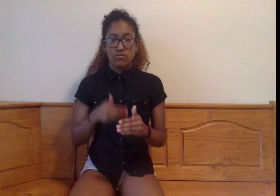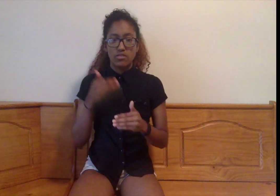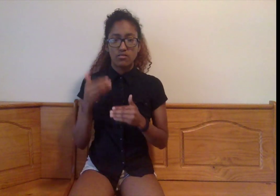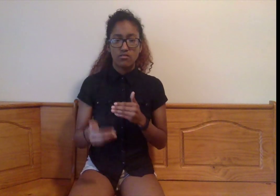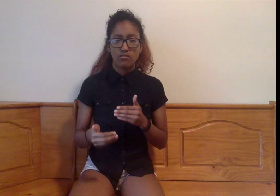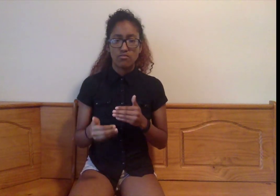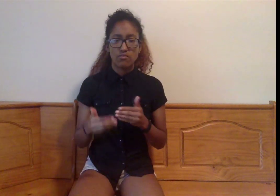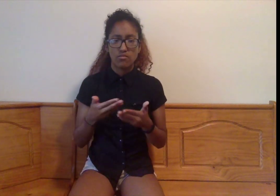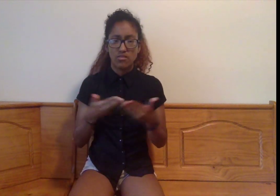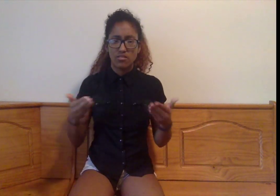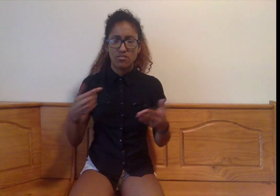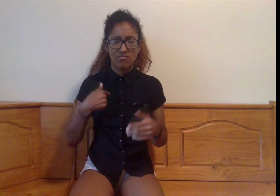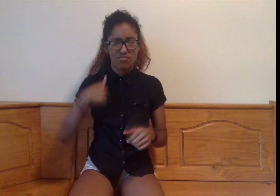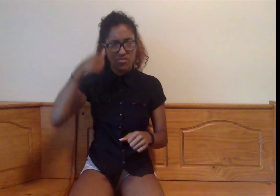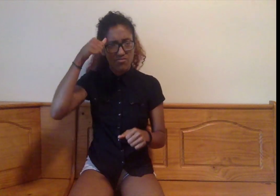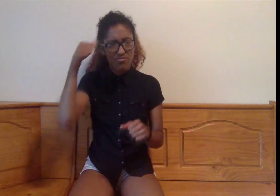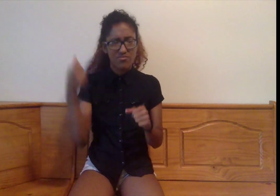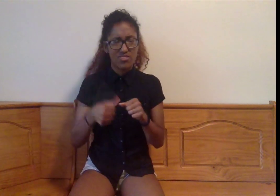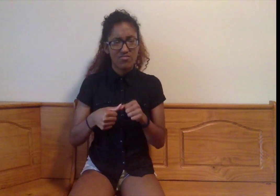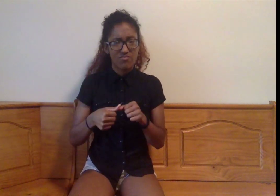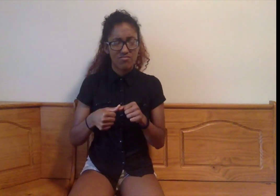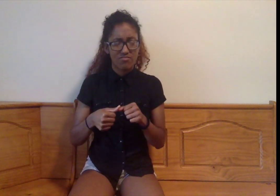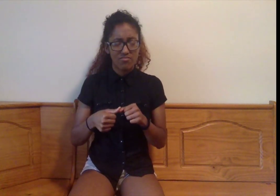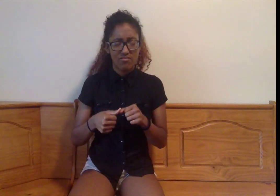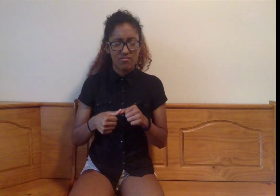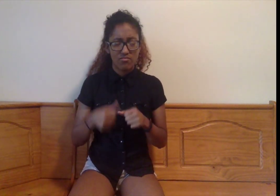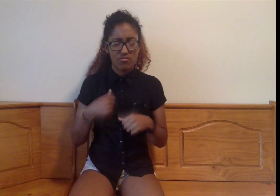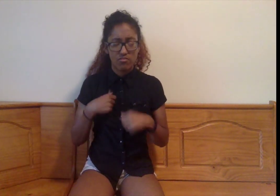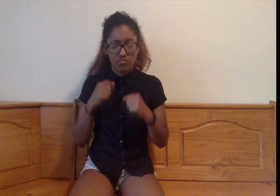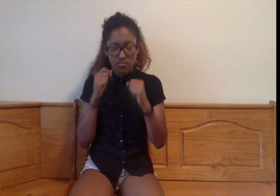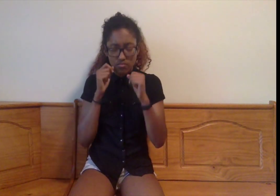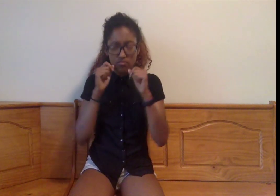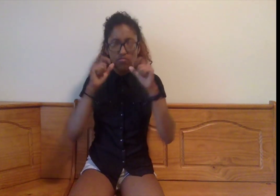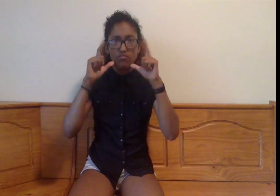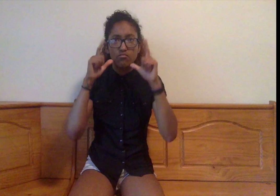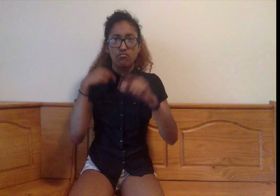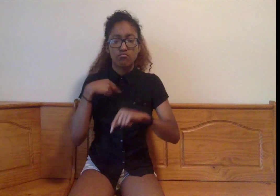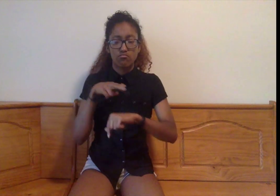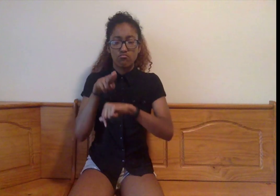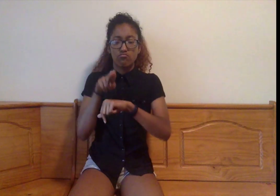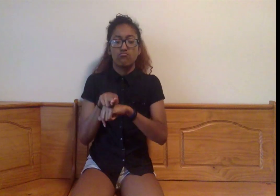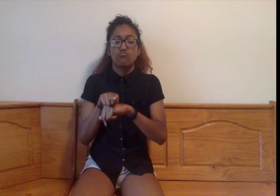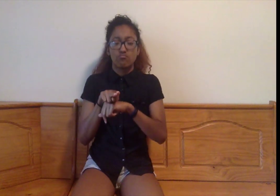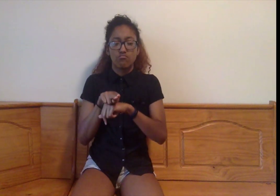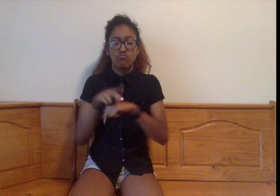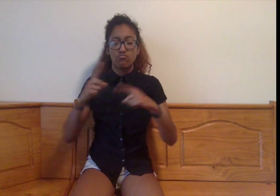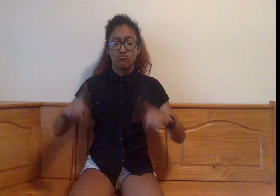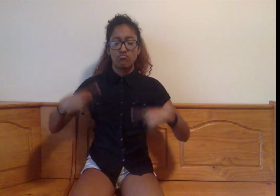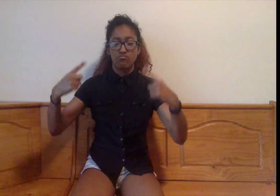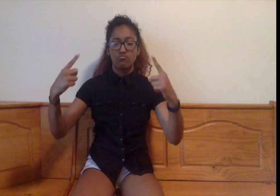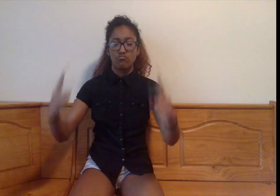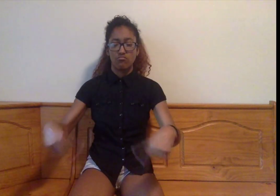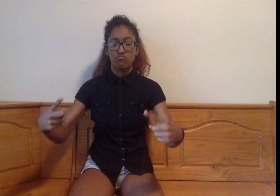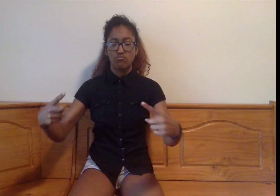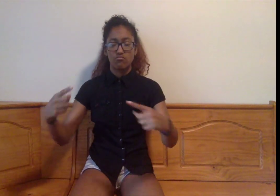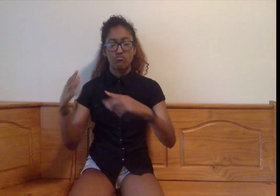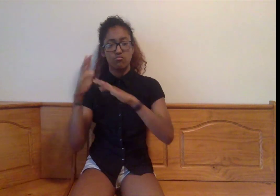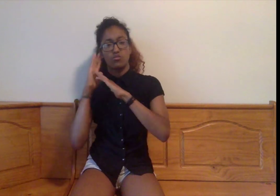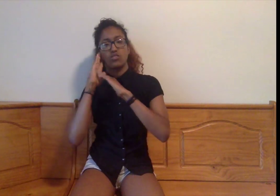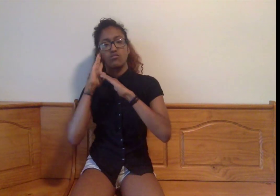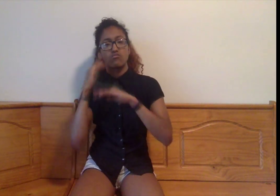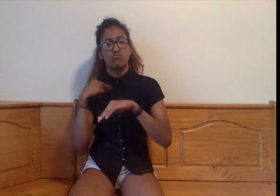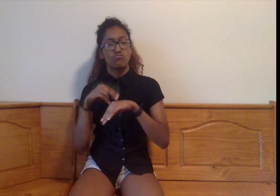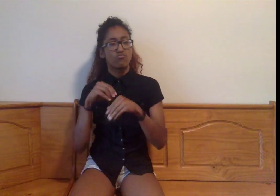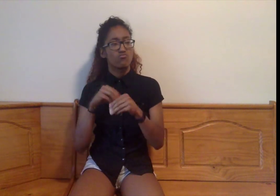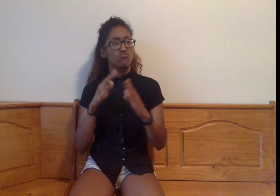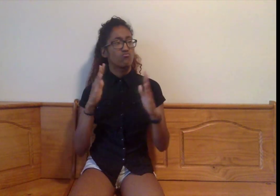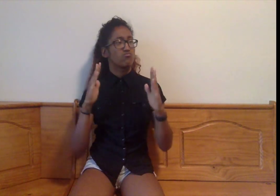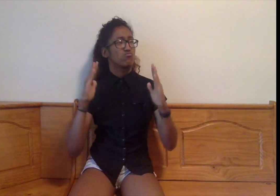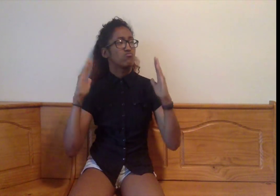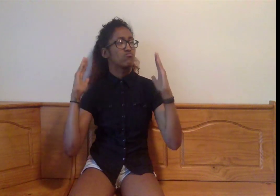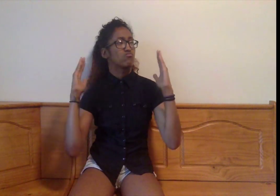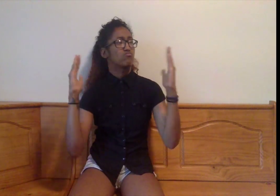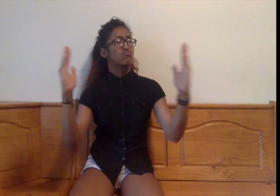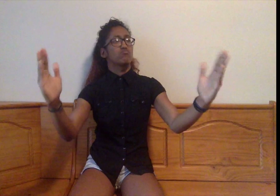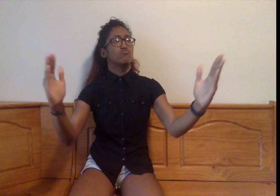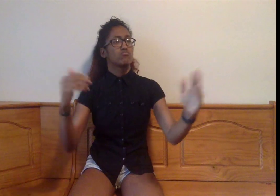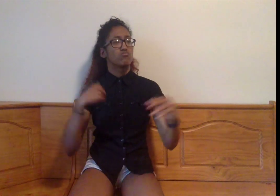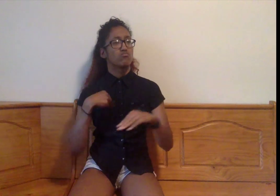Tirzah Farley: The next thing I remember I was in a gurney in a hallway.